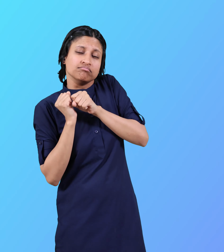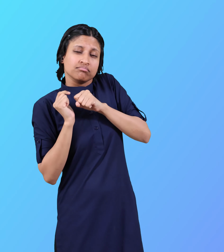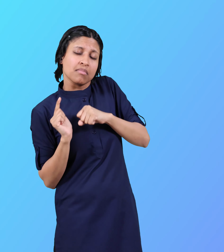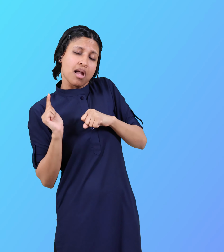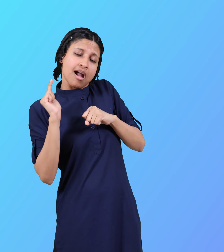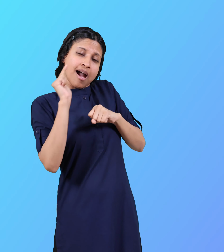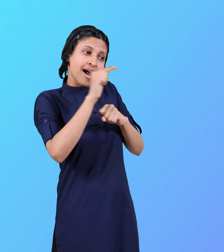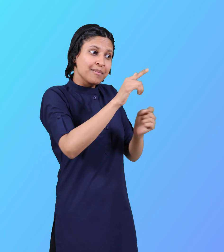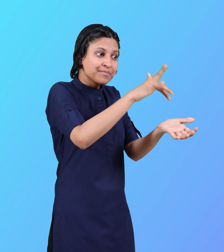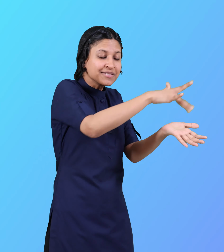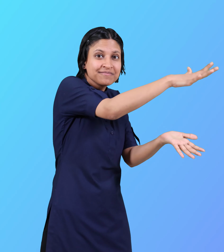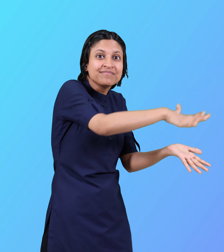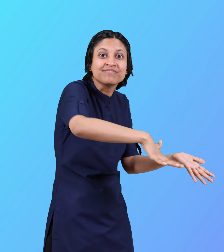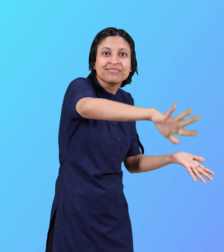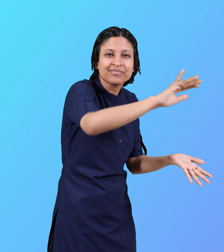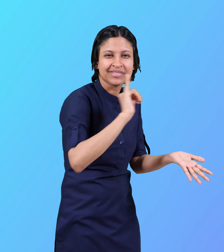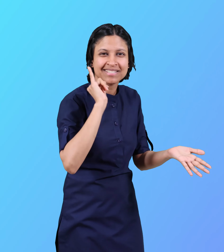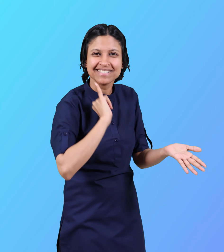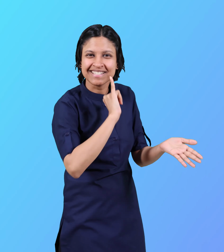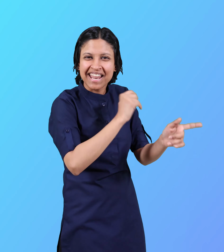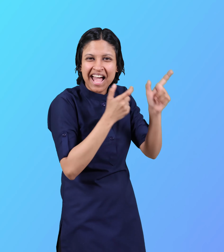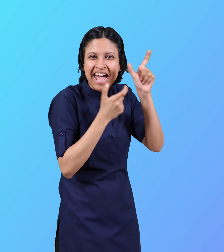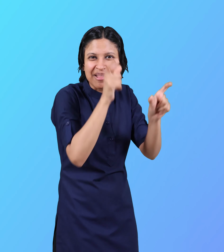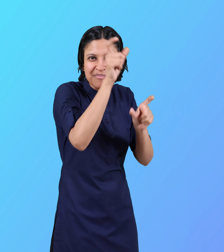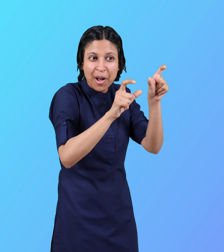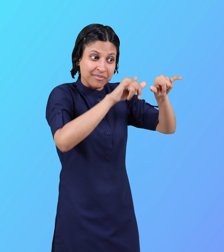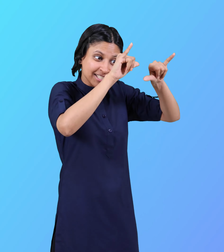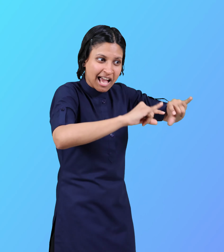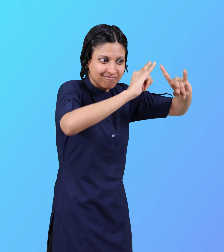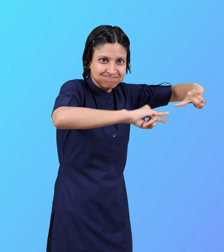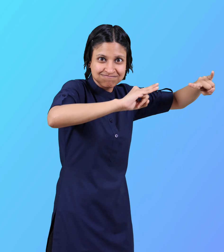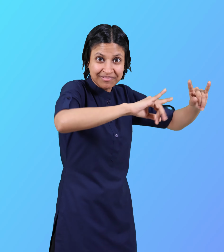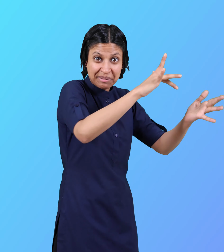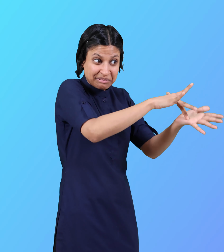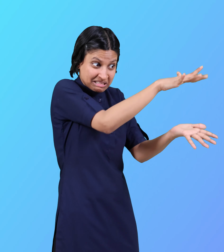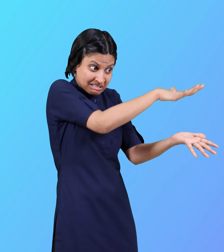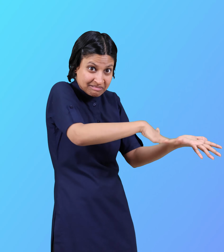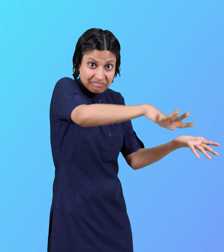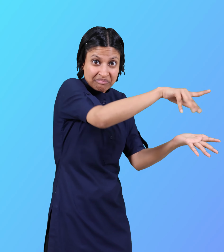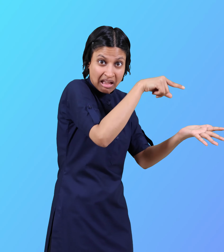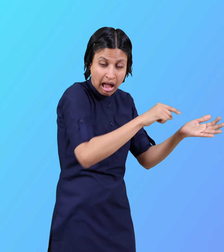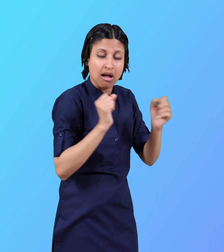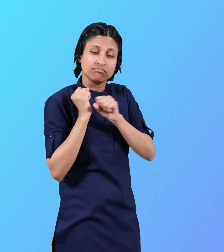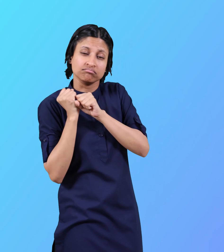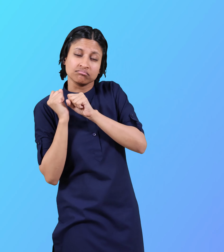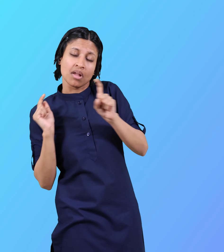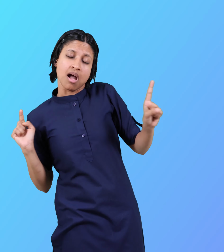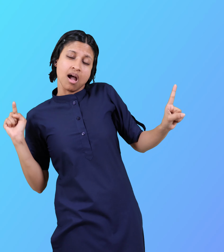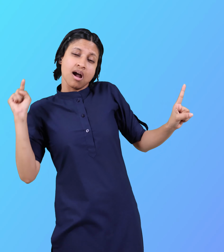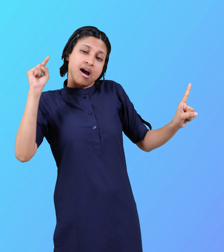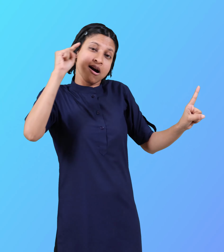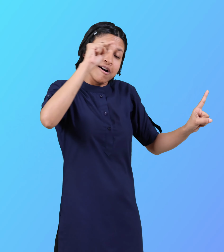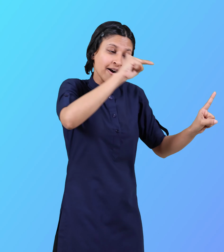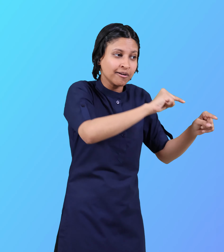When David arrived at the camp, the soldiers were going out to their battle positions.